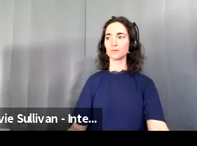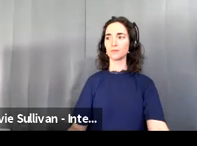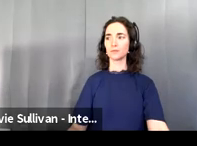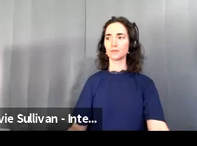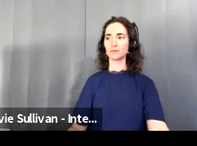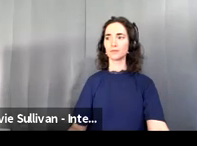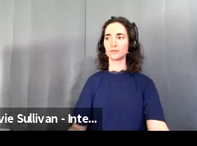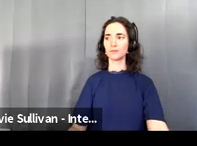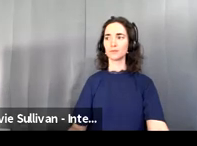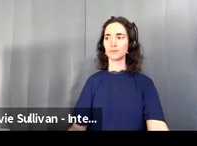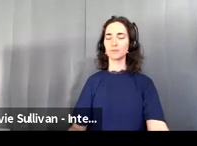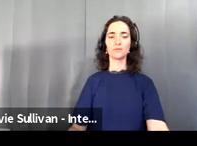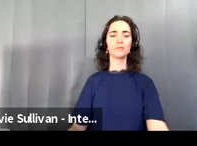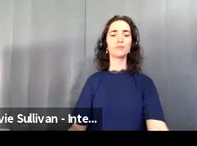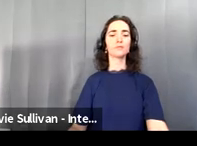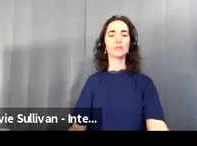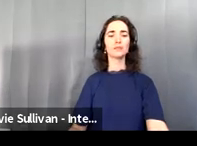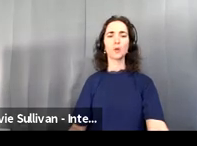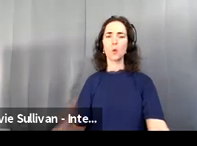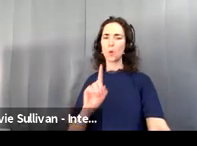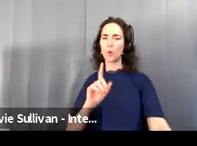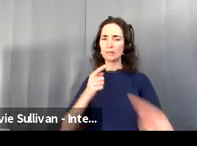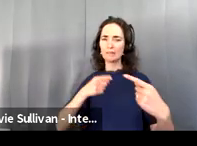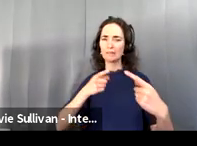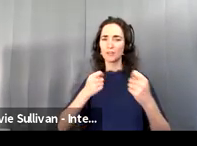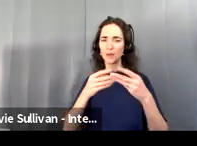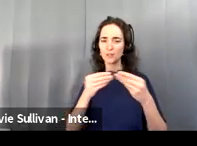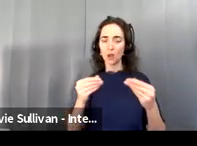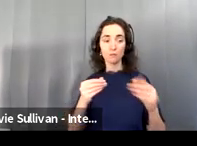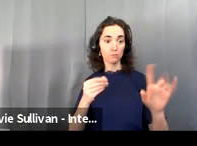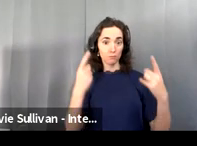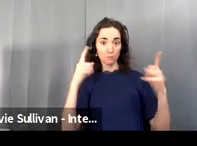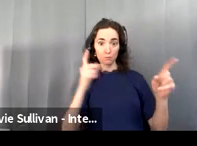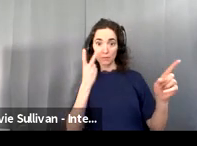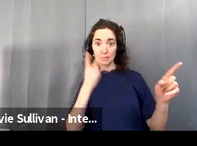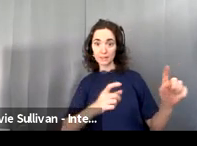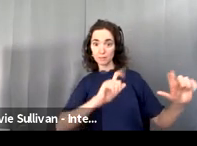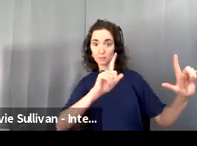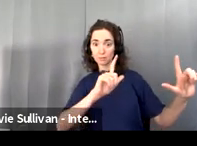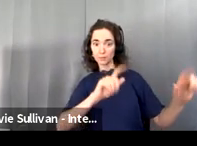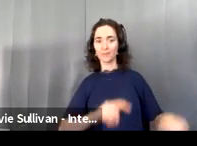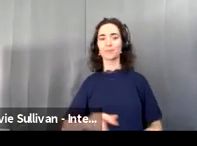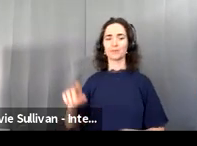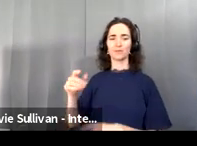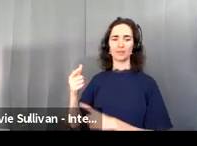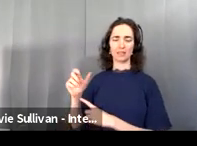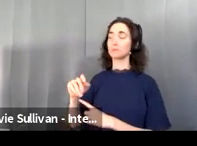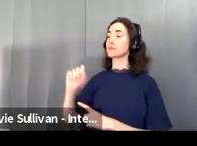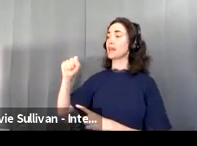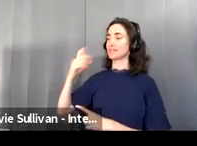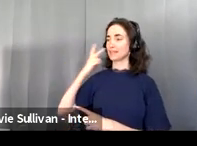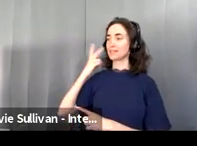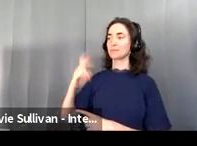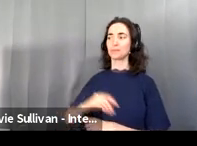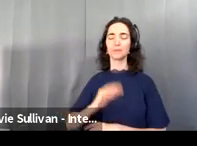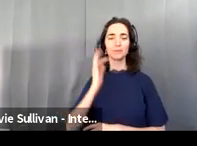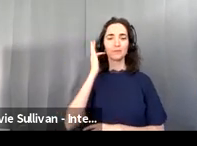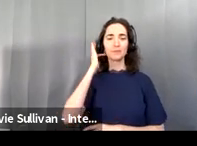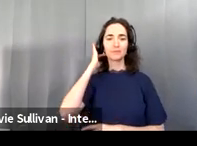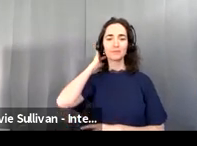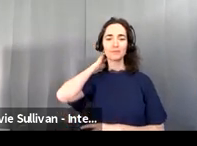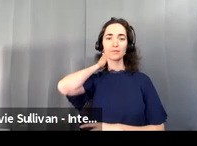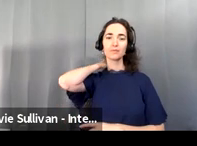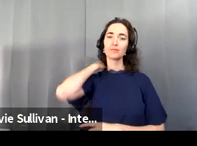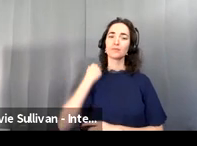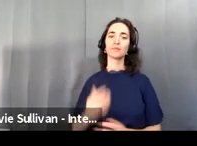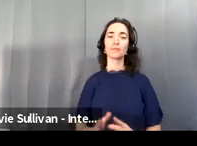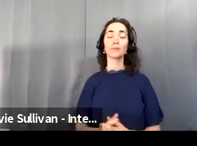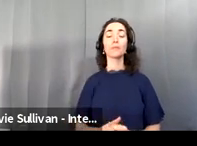see if I can get this to work, is that it can you see it now. Yes, I can see it.